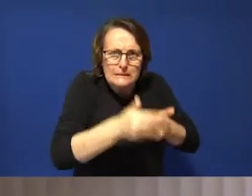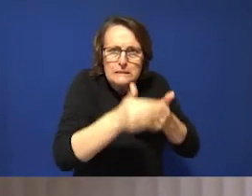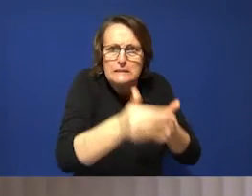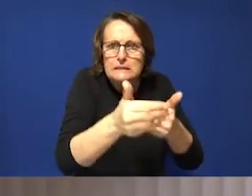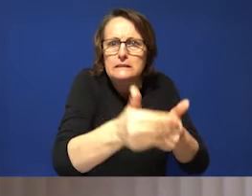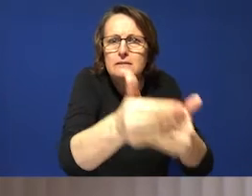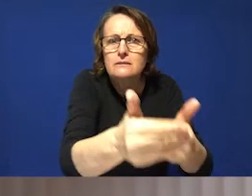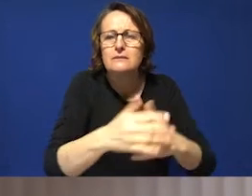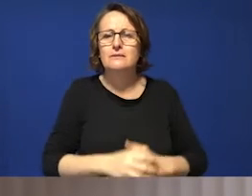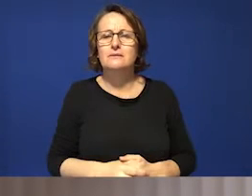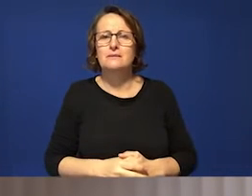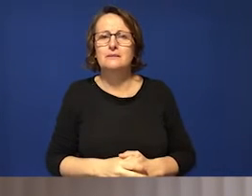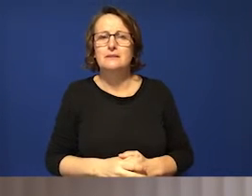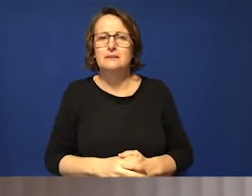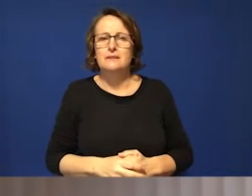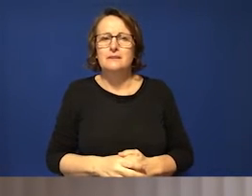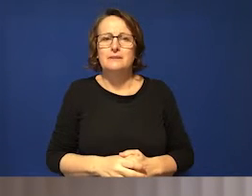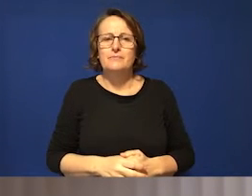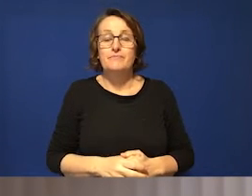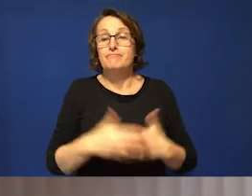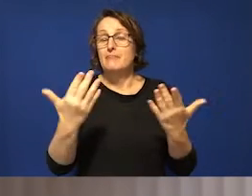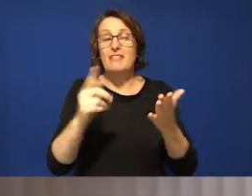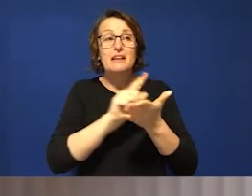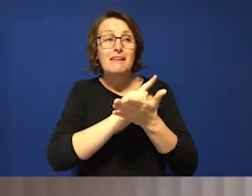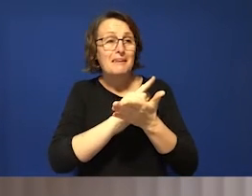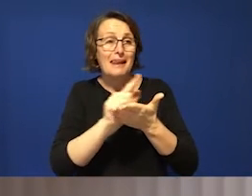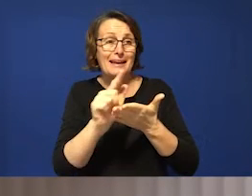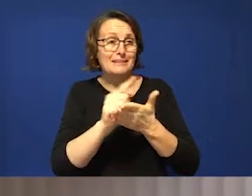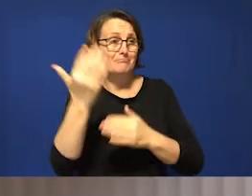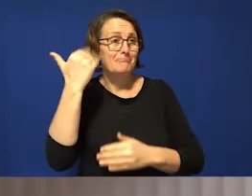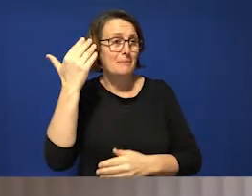and at some stage in the late 1970s, mid 1970s, roughly